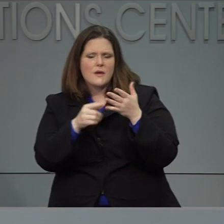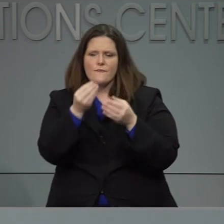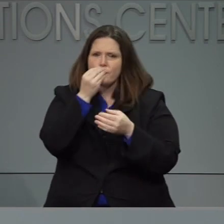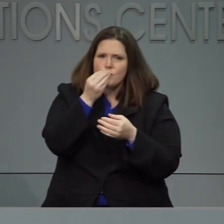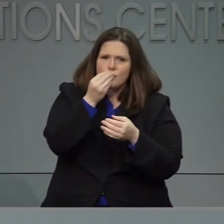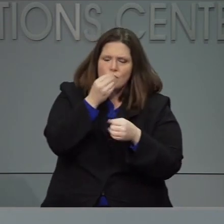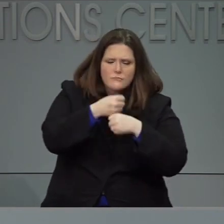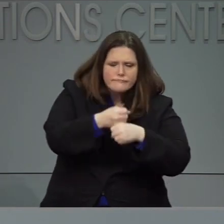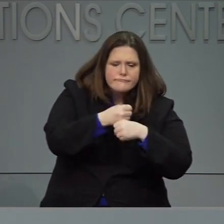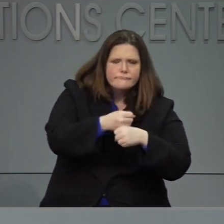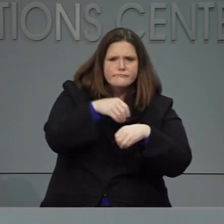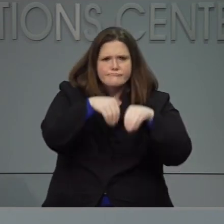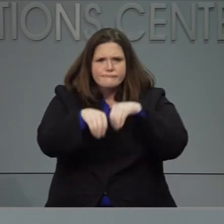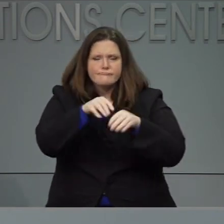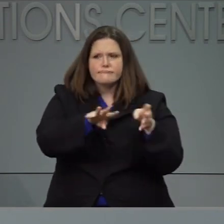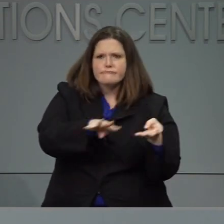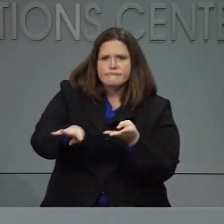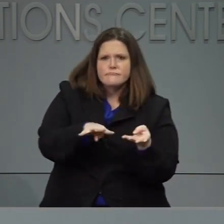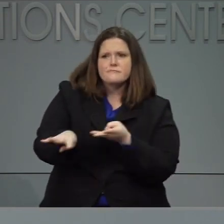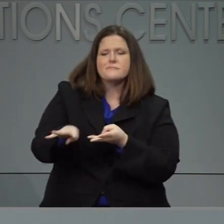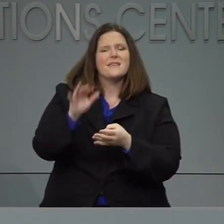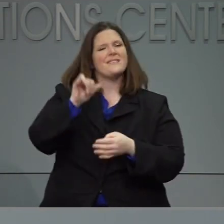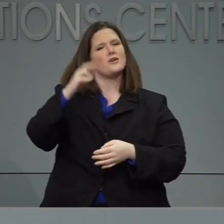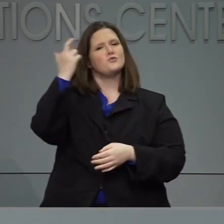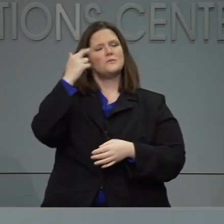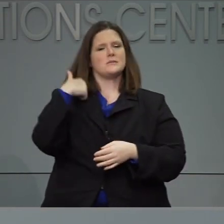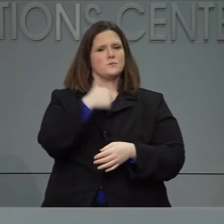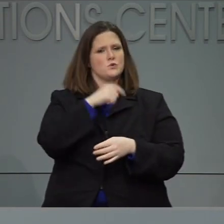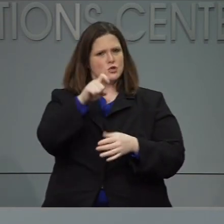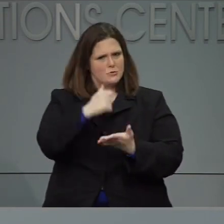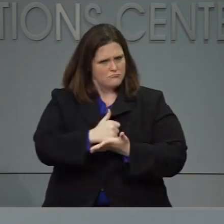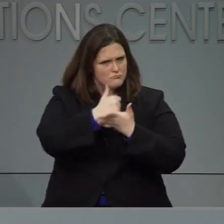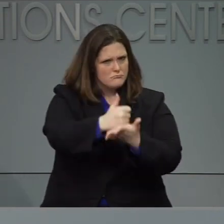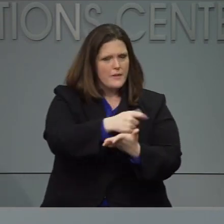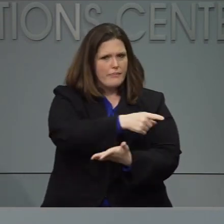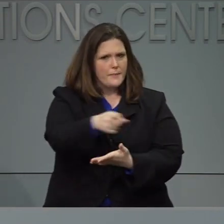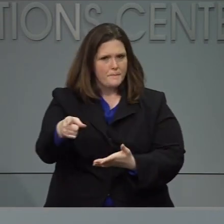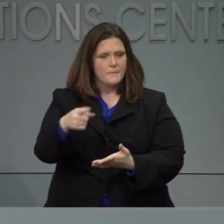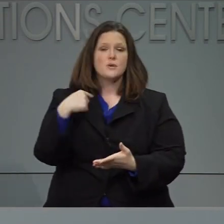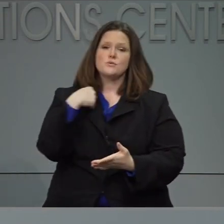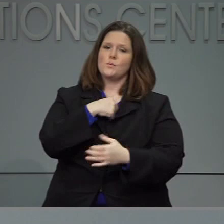RESPONSE WORK INCLUDING THROUGH THIS NEW PUBLIC AWARENESS CAMPAIGN.